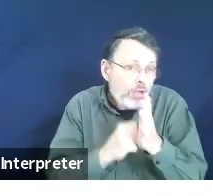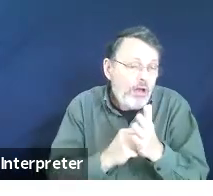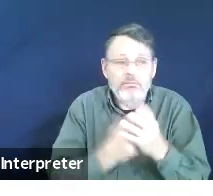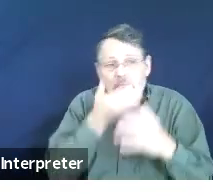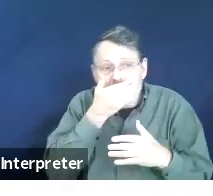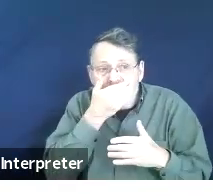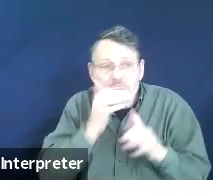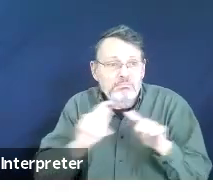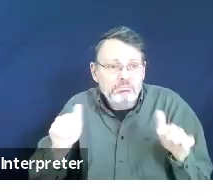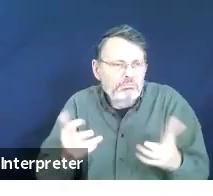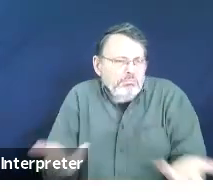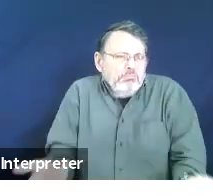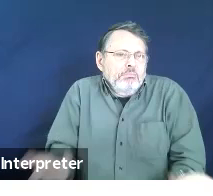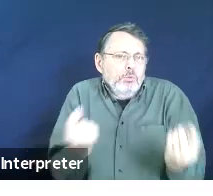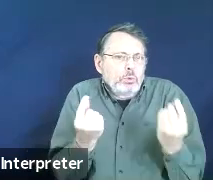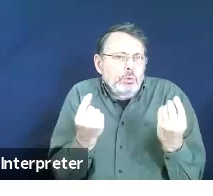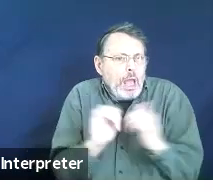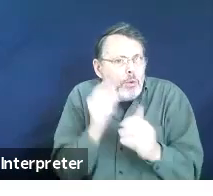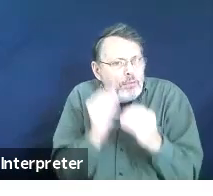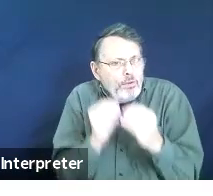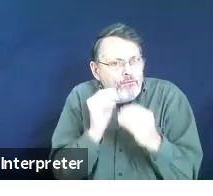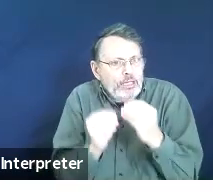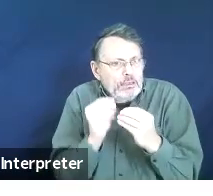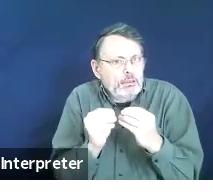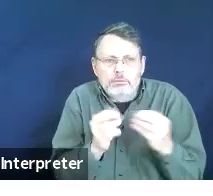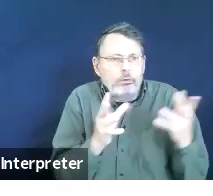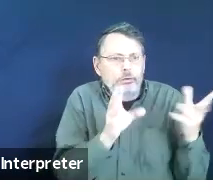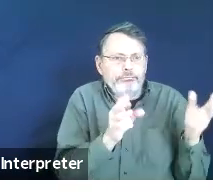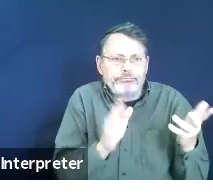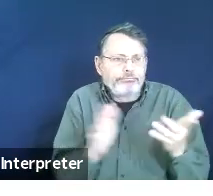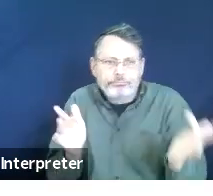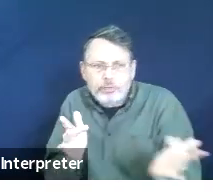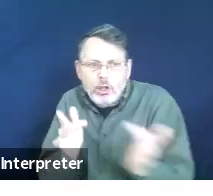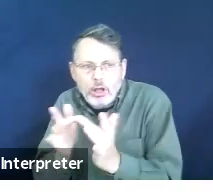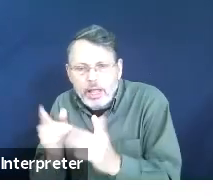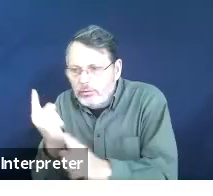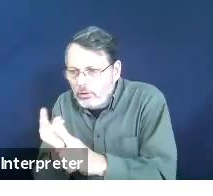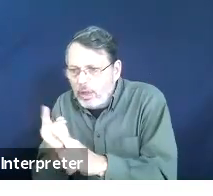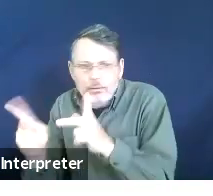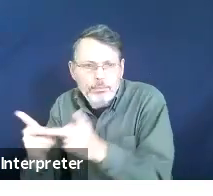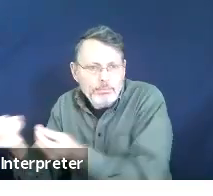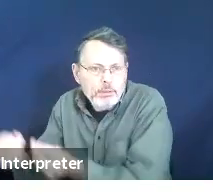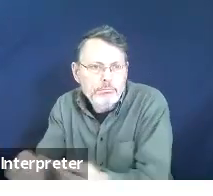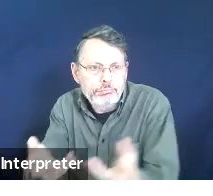to fix those concerns or get them in contact with the correct people in the logistics team.